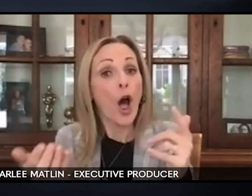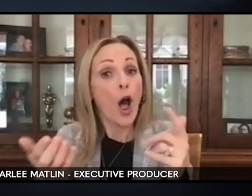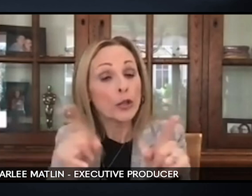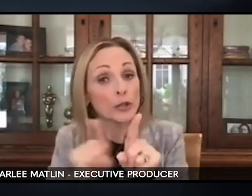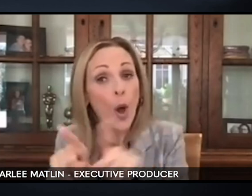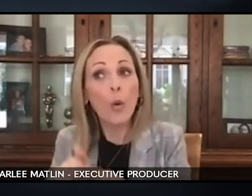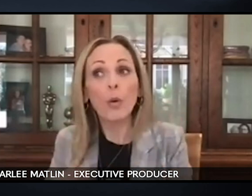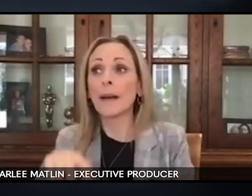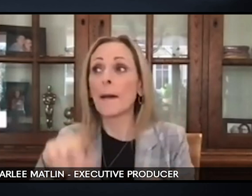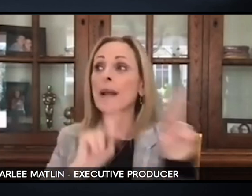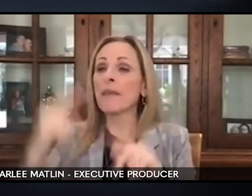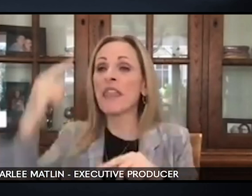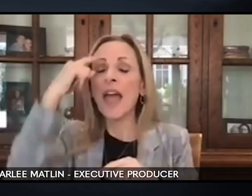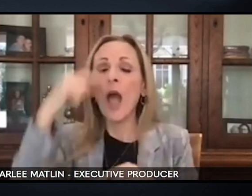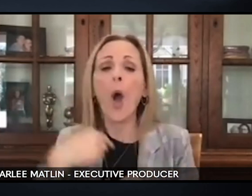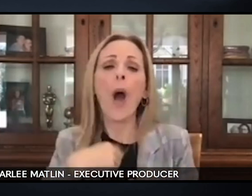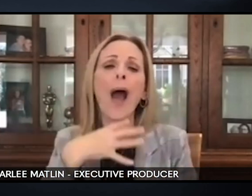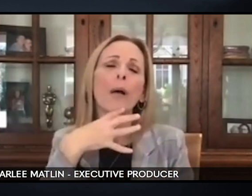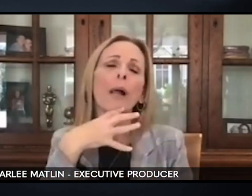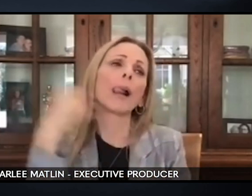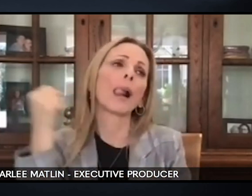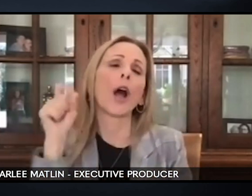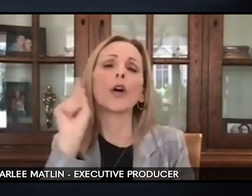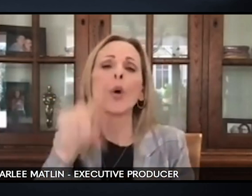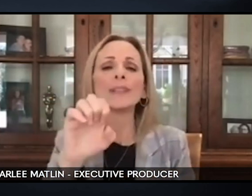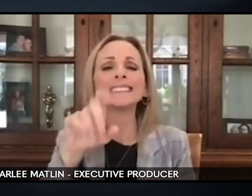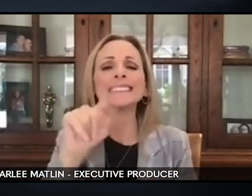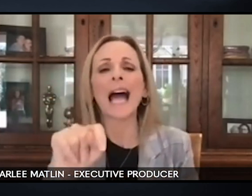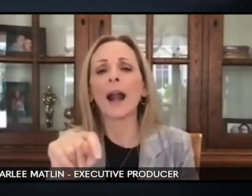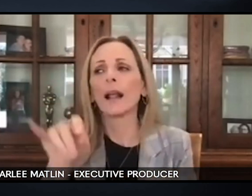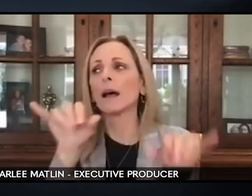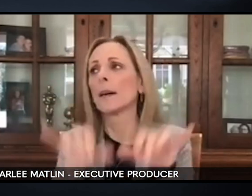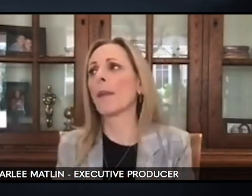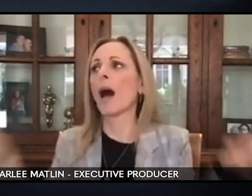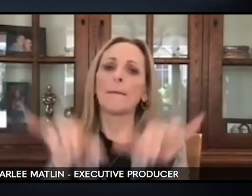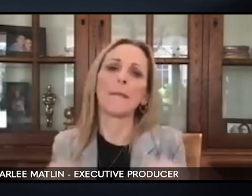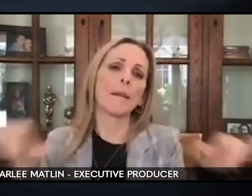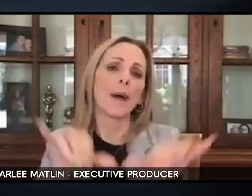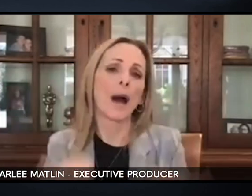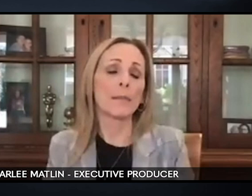but I also, and they think, well, okay, it's fine. You have to go to the set.